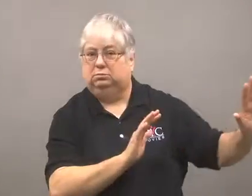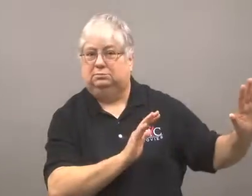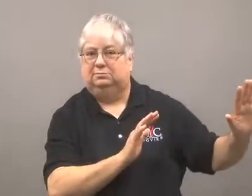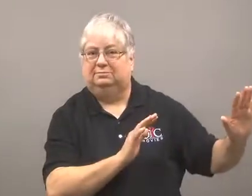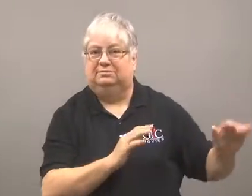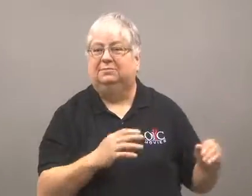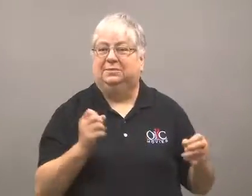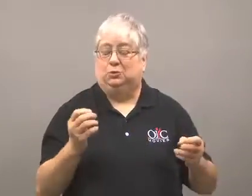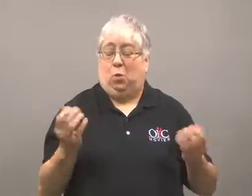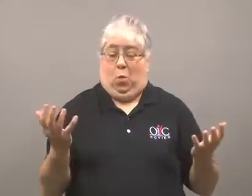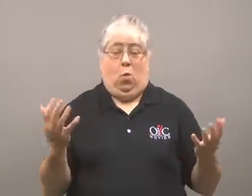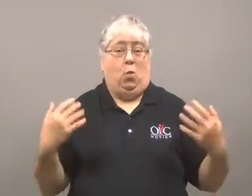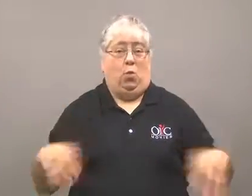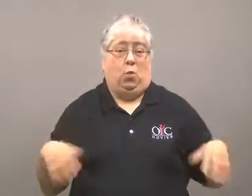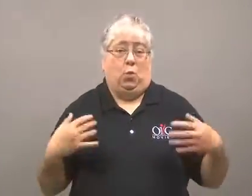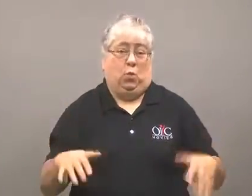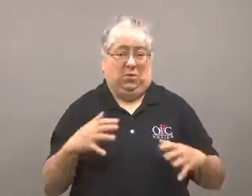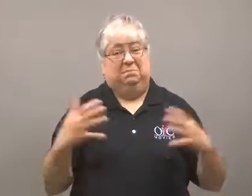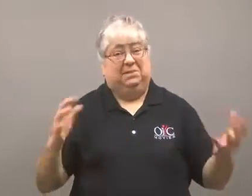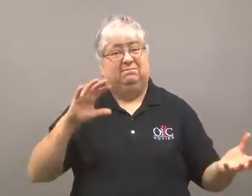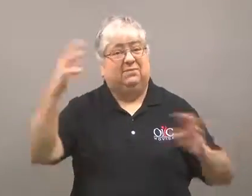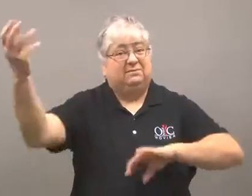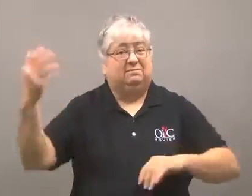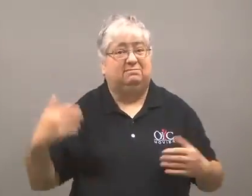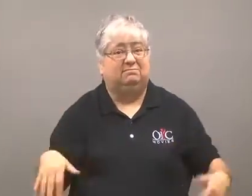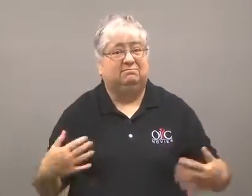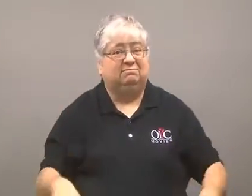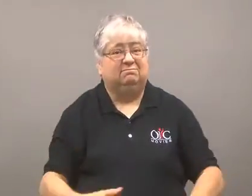So it's a big mess!